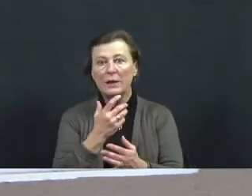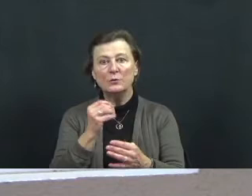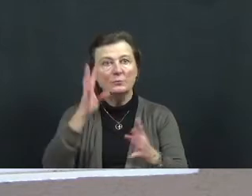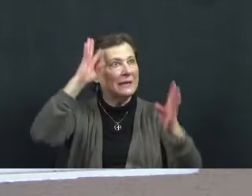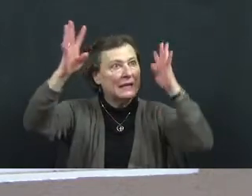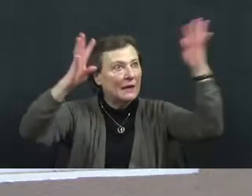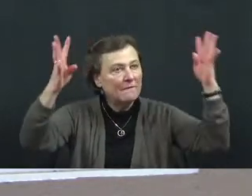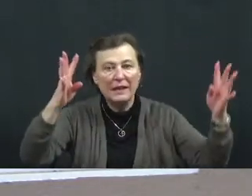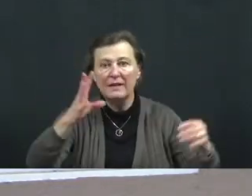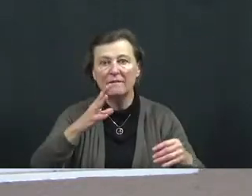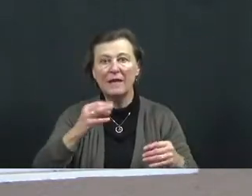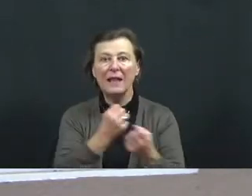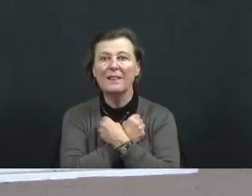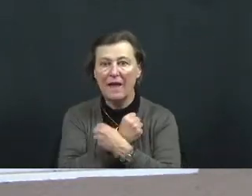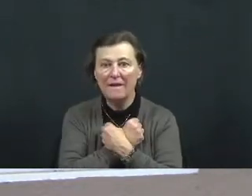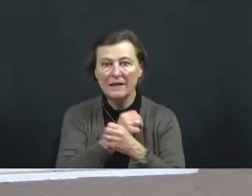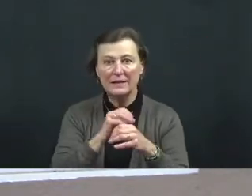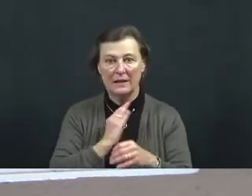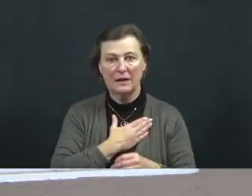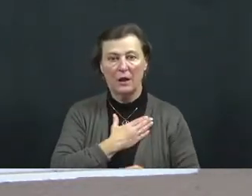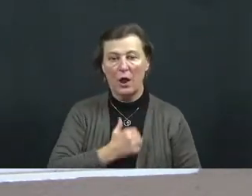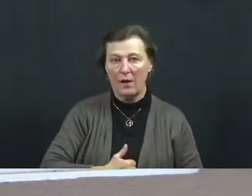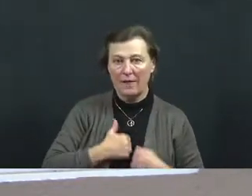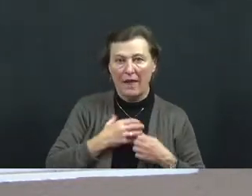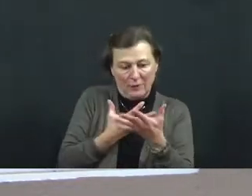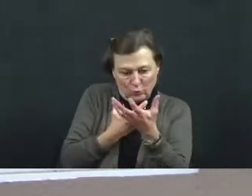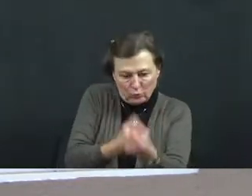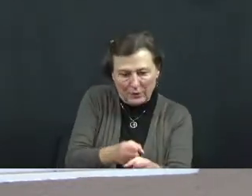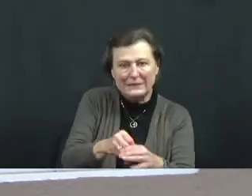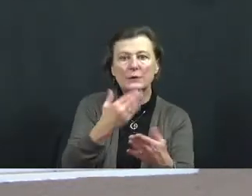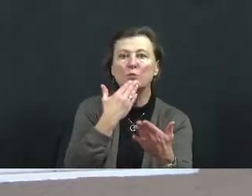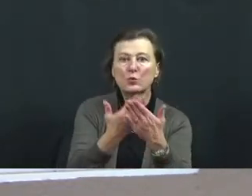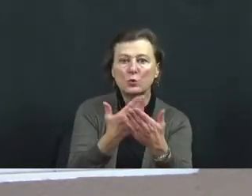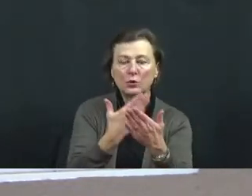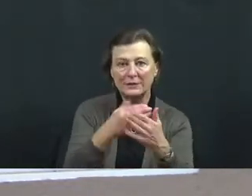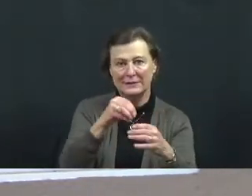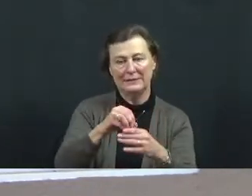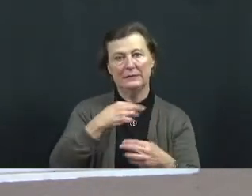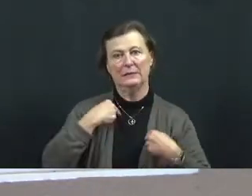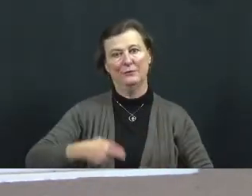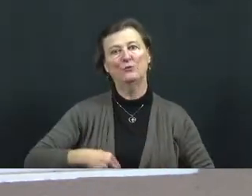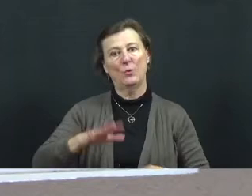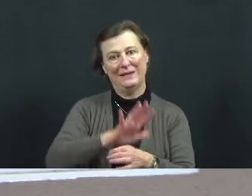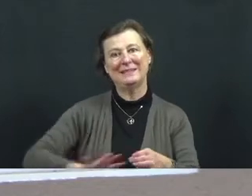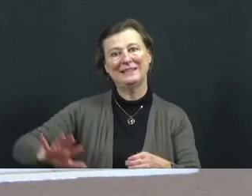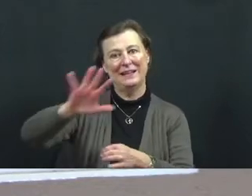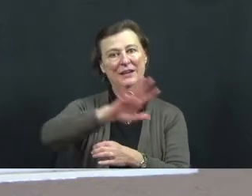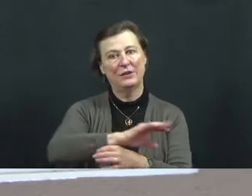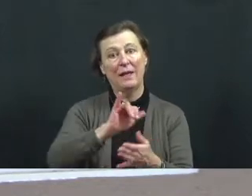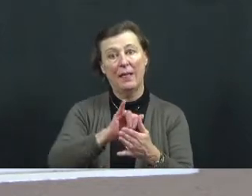And, we trust in the ultimate goodness of human nature and that conviction is foundational